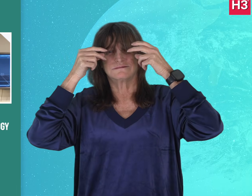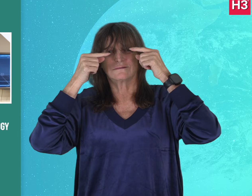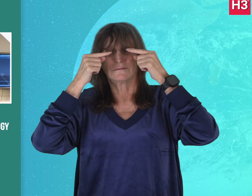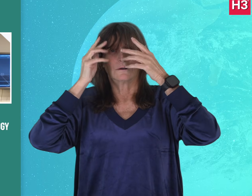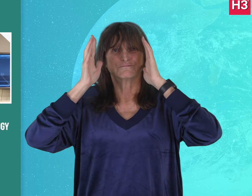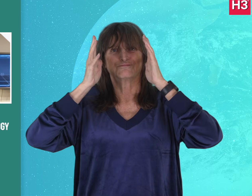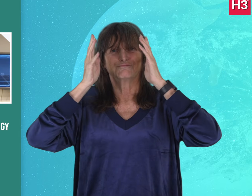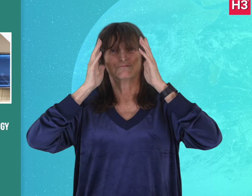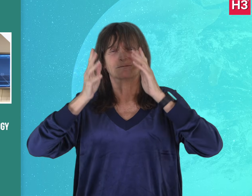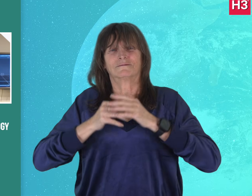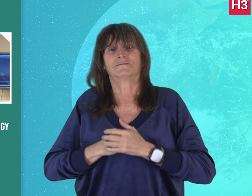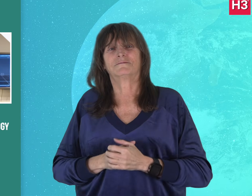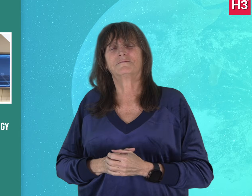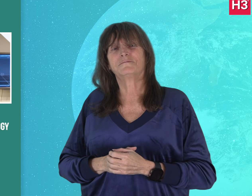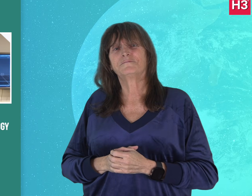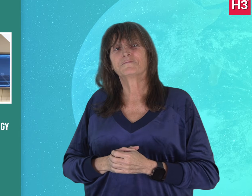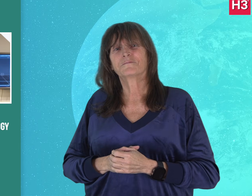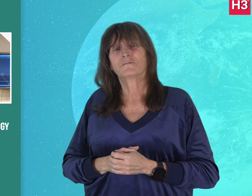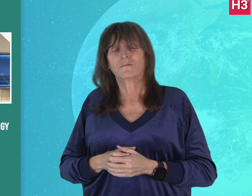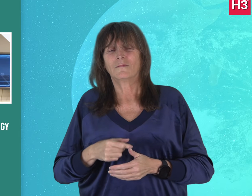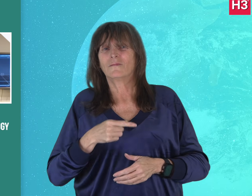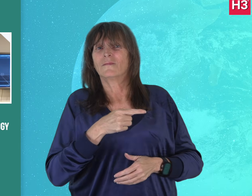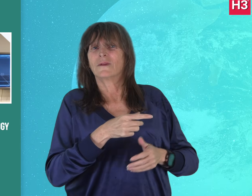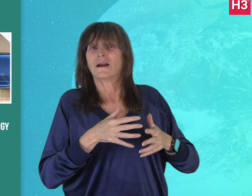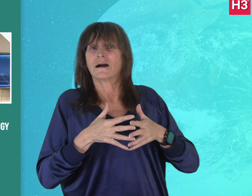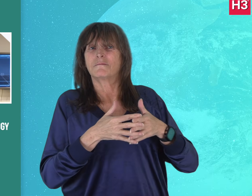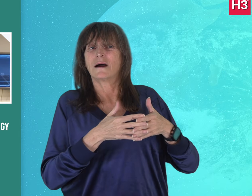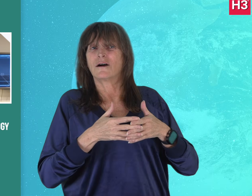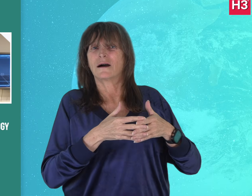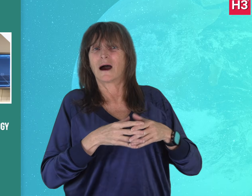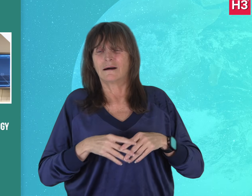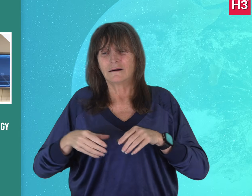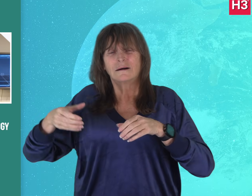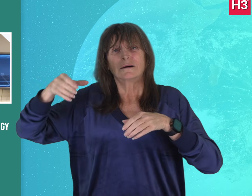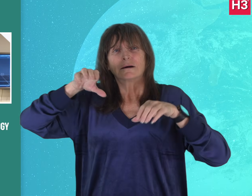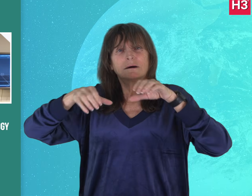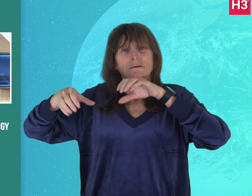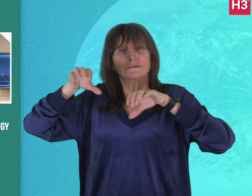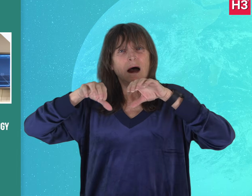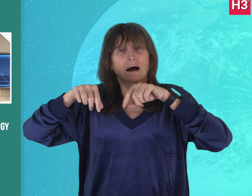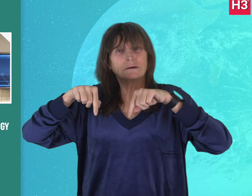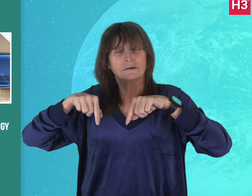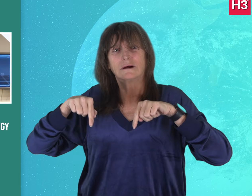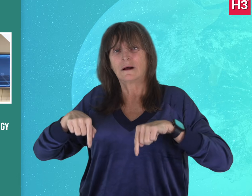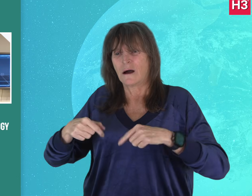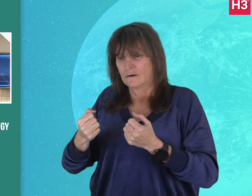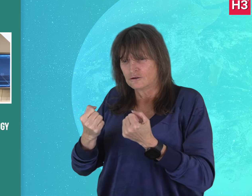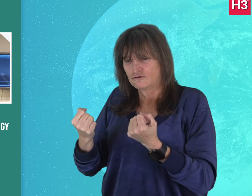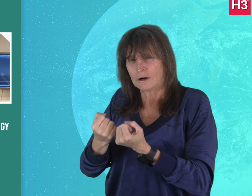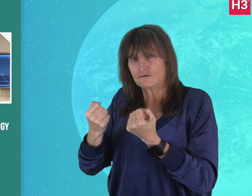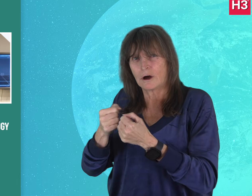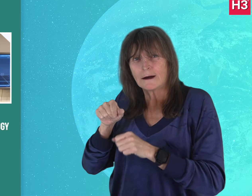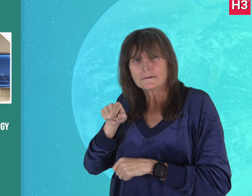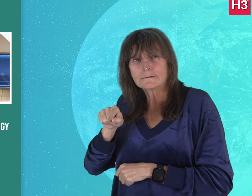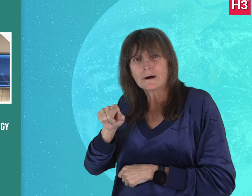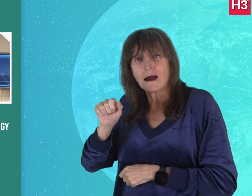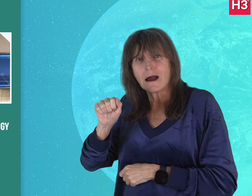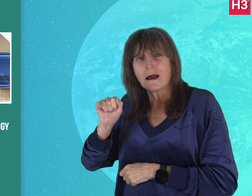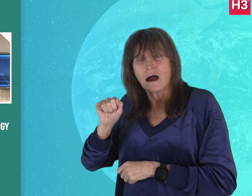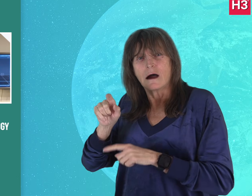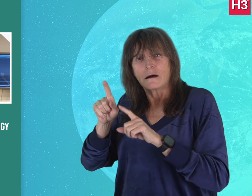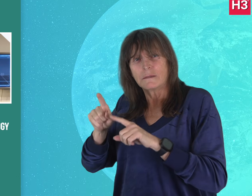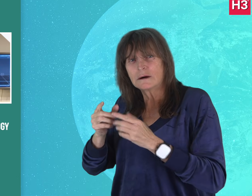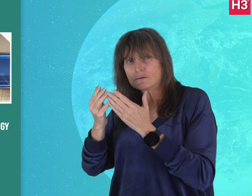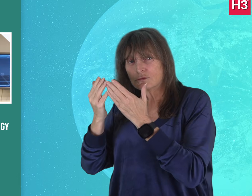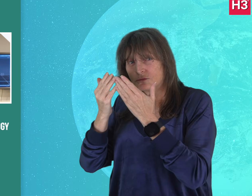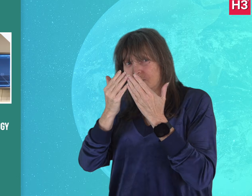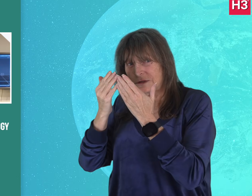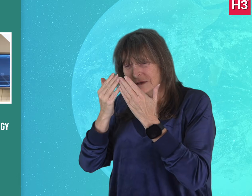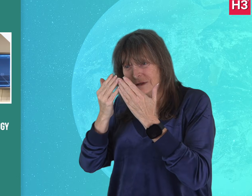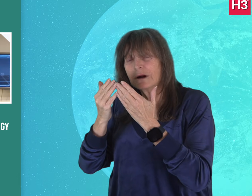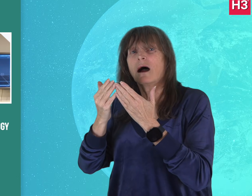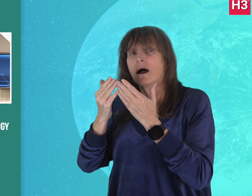scientists are training AI to read and produce hand movements,